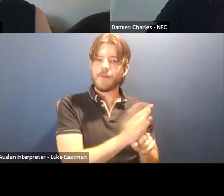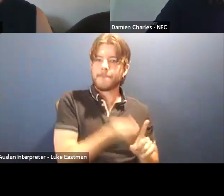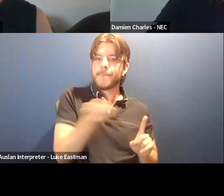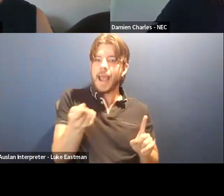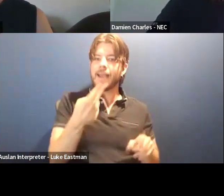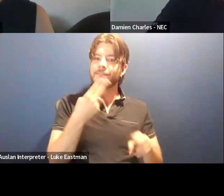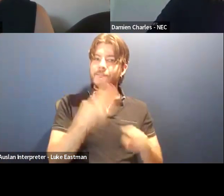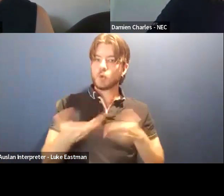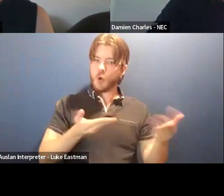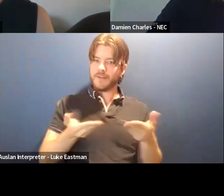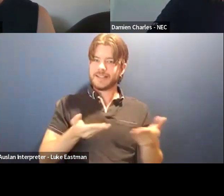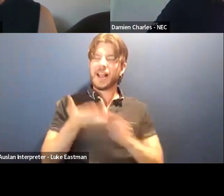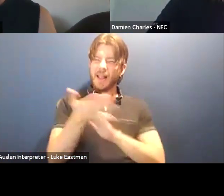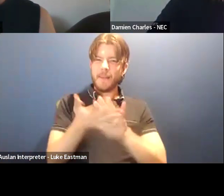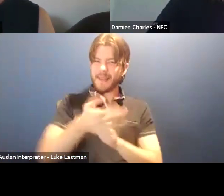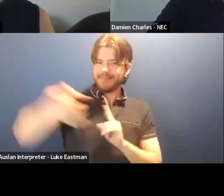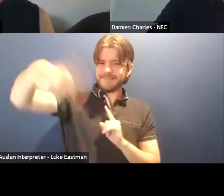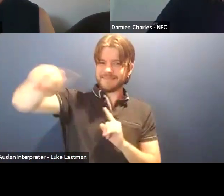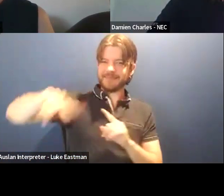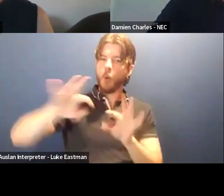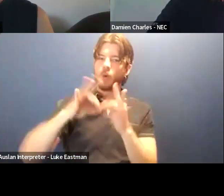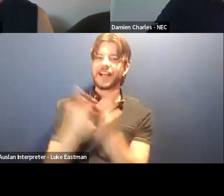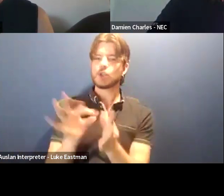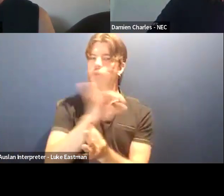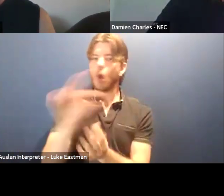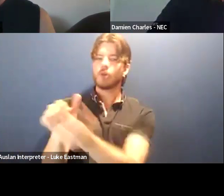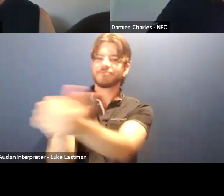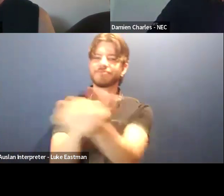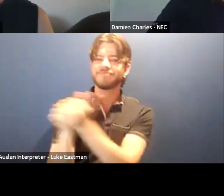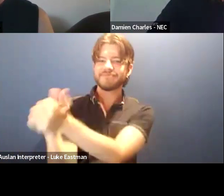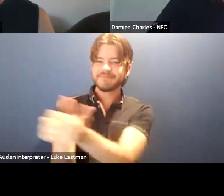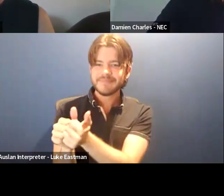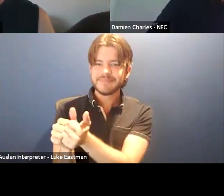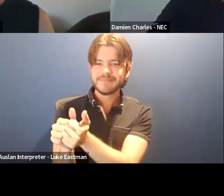joined together there's not funding if there's not funding in the system for